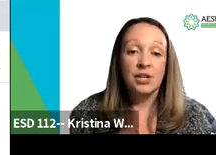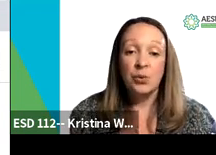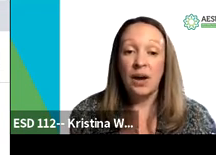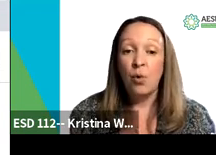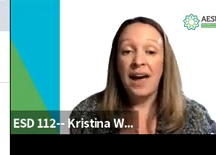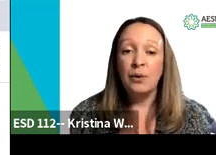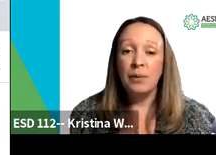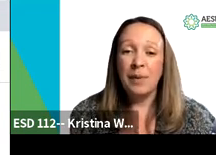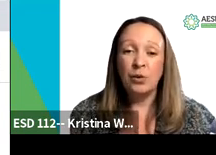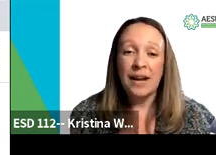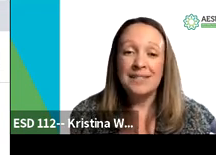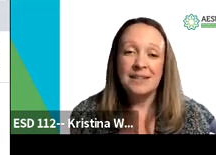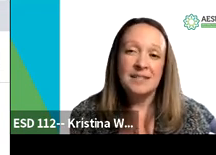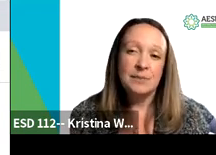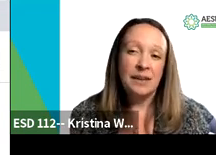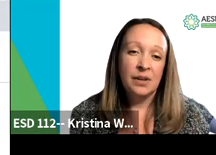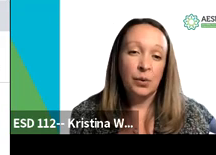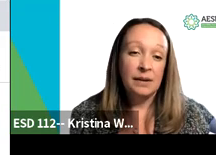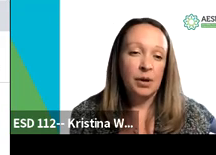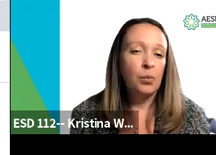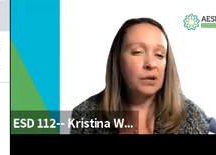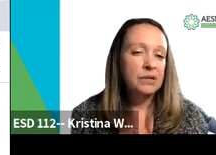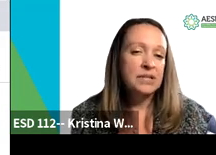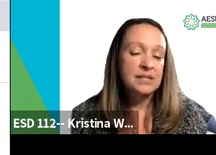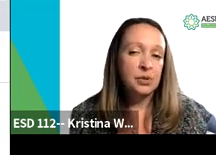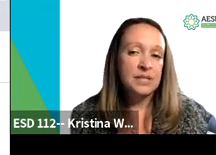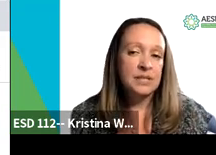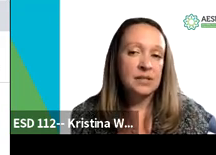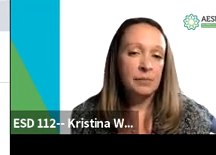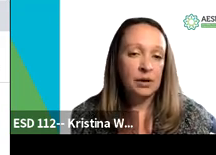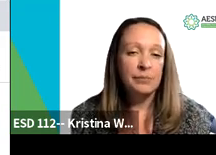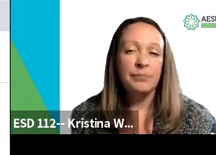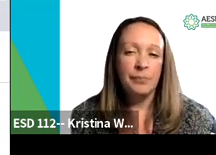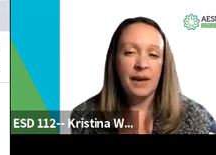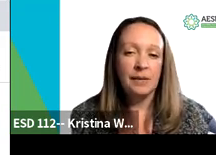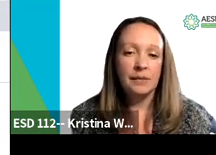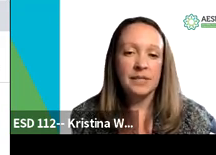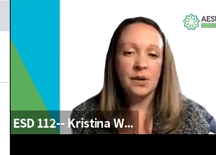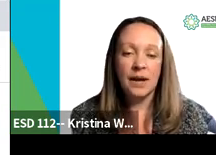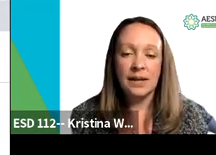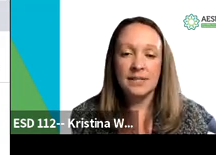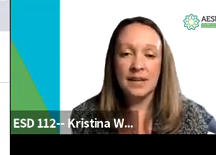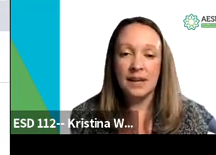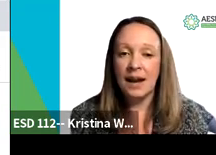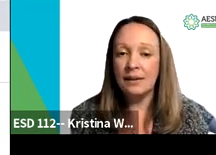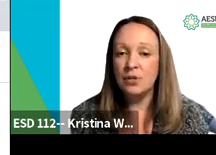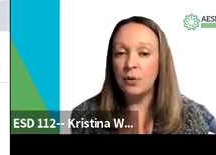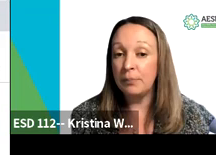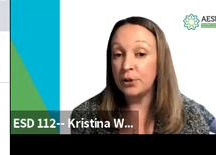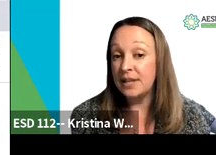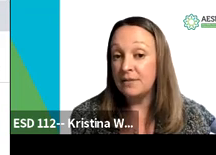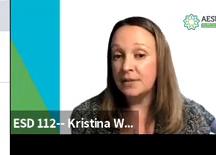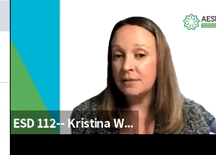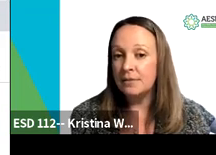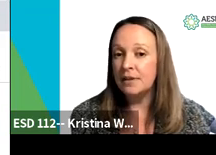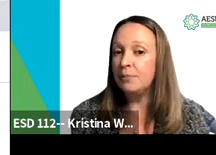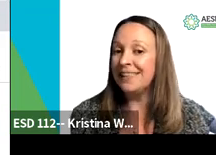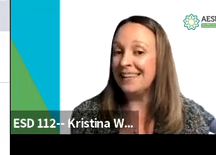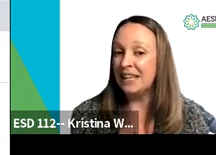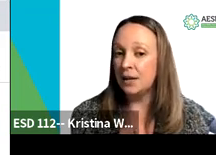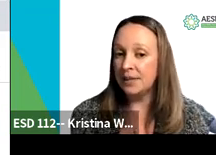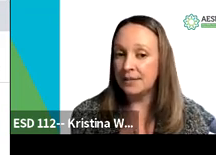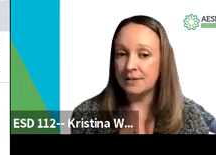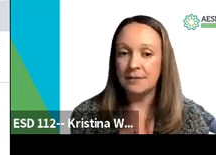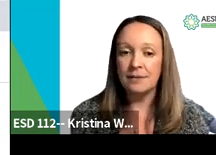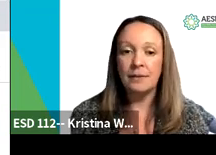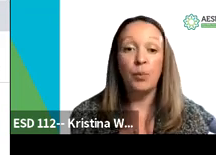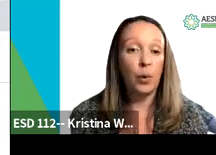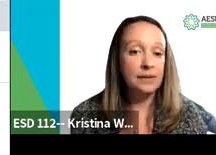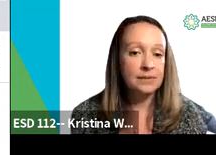ESD 112-- Kristina Wambold: Do I want. How do I want my grades to display in the gradebook. We'll go into this more detailed tomorrow, but let's go ahead and see I can do it by percent complete incomplete points.